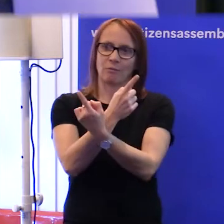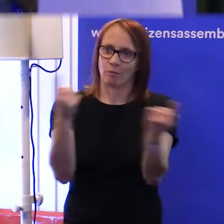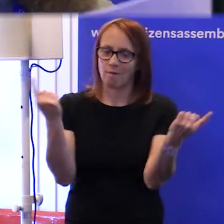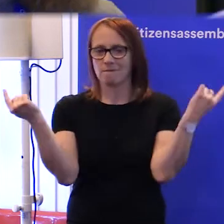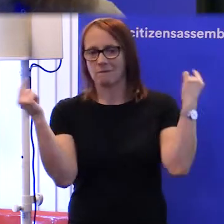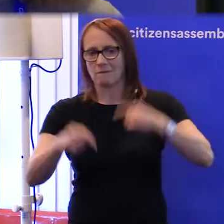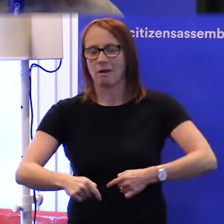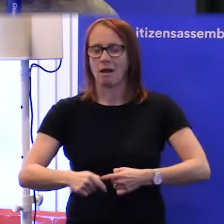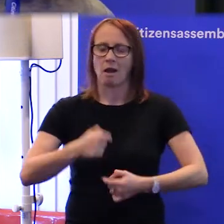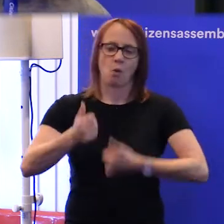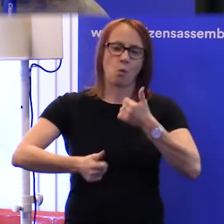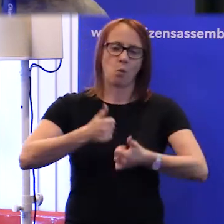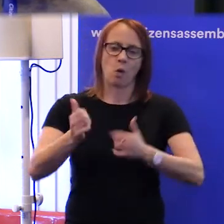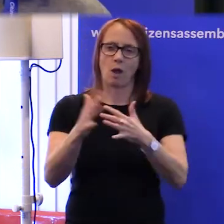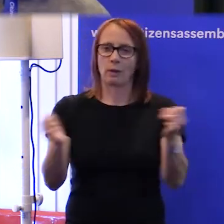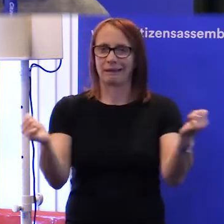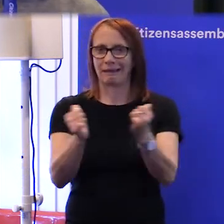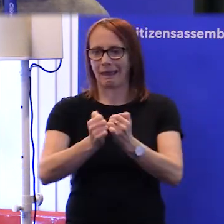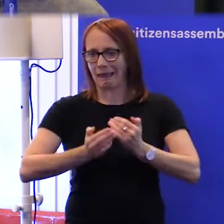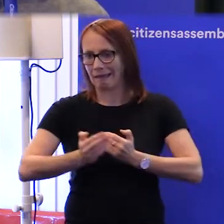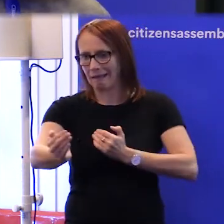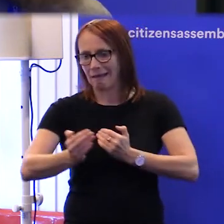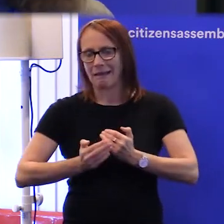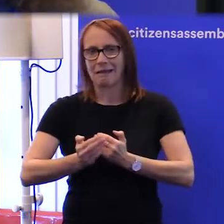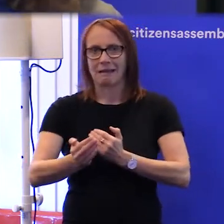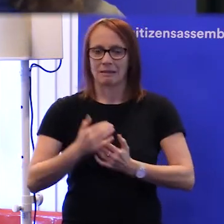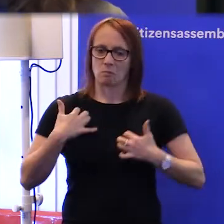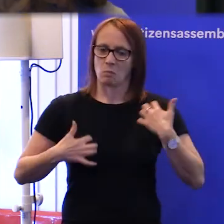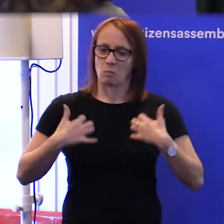we've got a phenomenal weekend ahead of us and and I'm very much looking forward